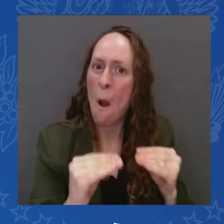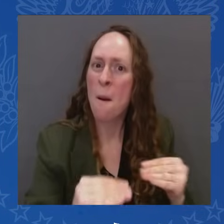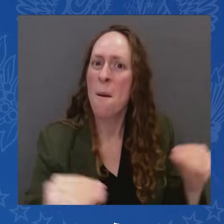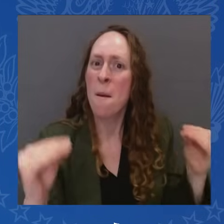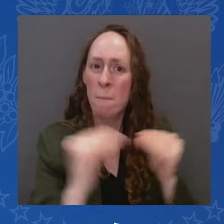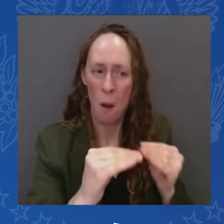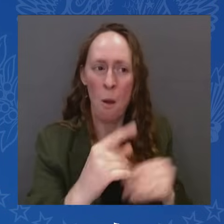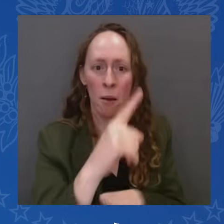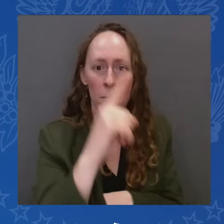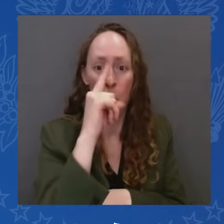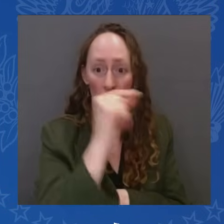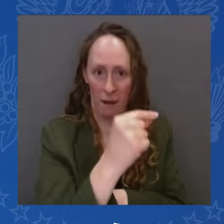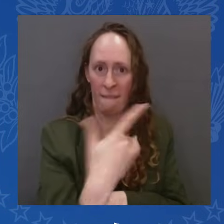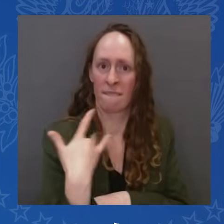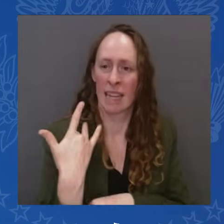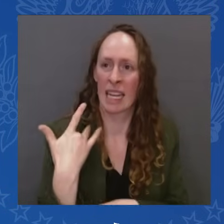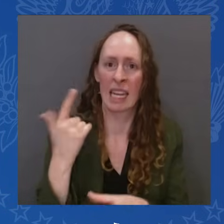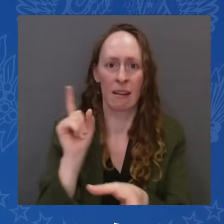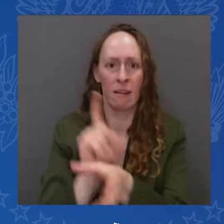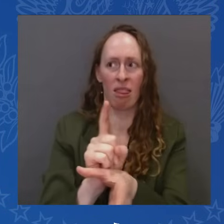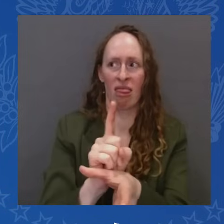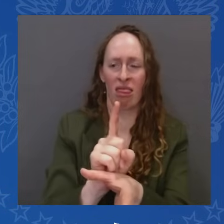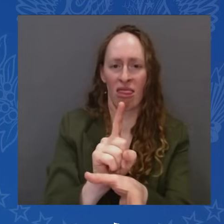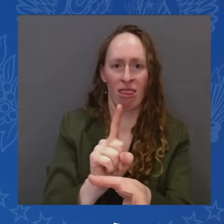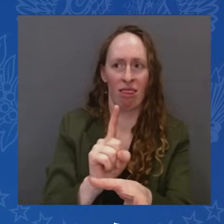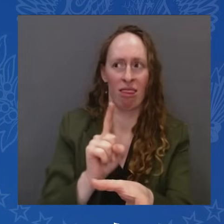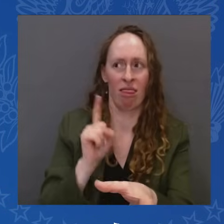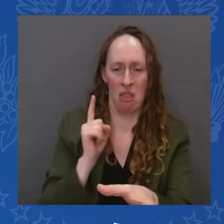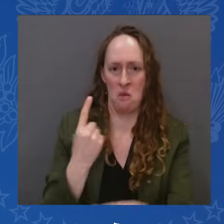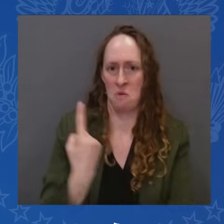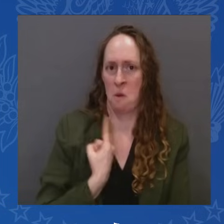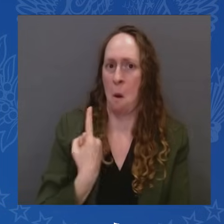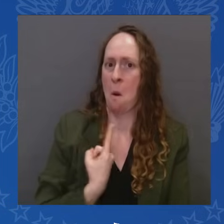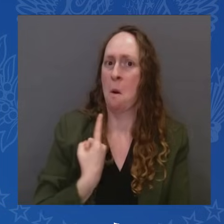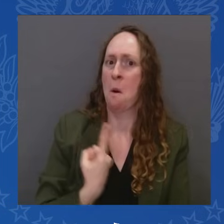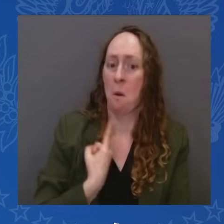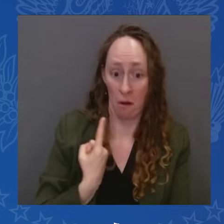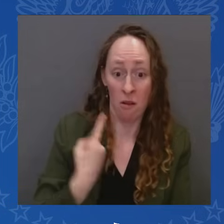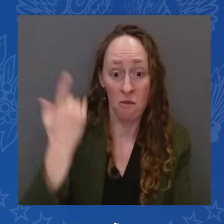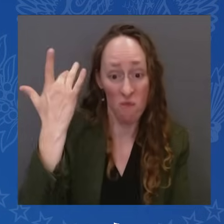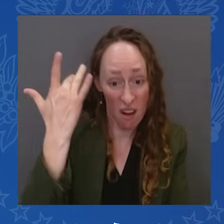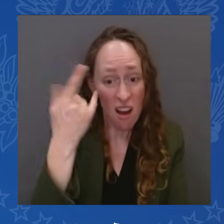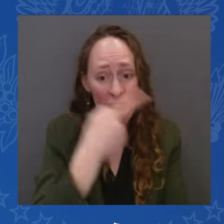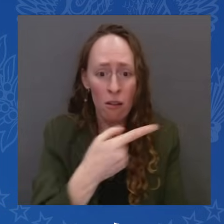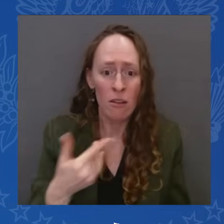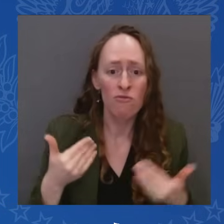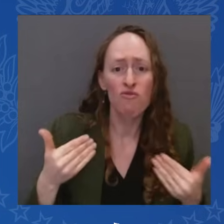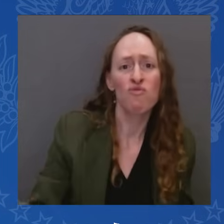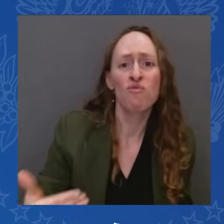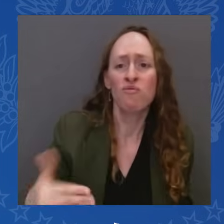we can send very strong signal of our unity to the aggressor and the unity of Ukraine,